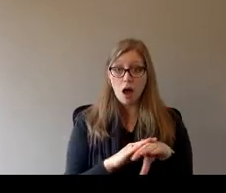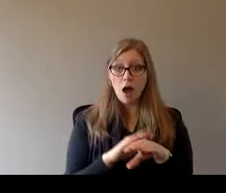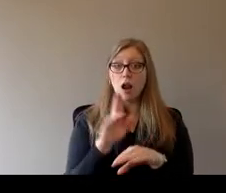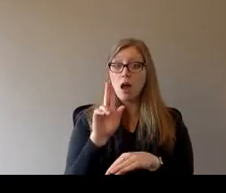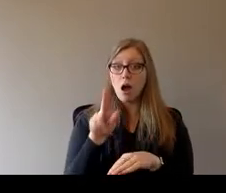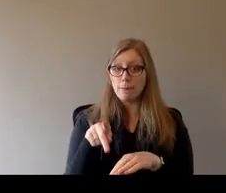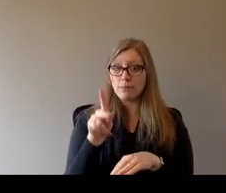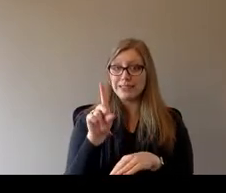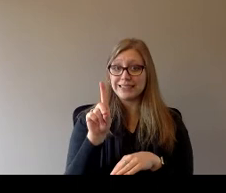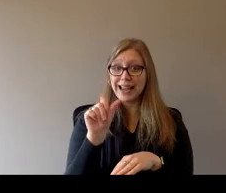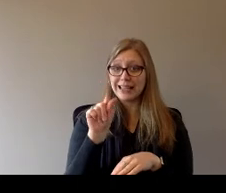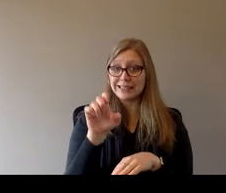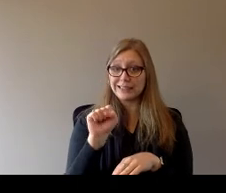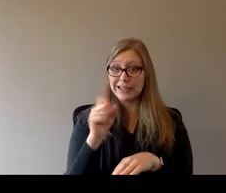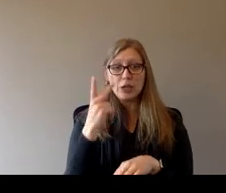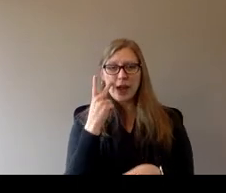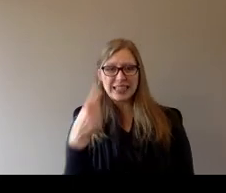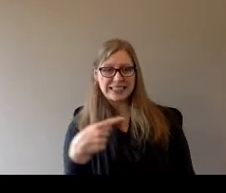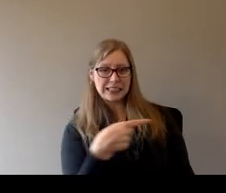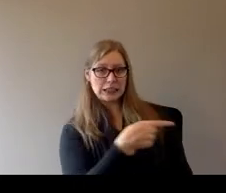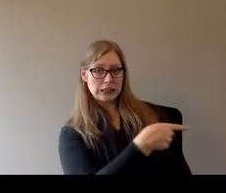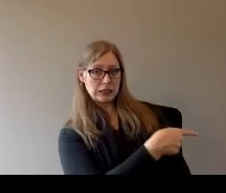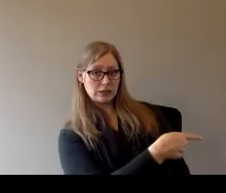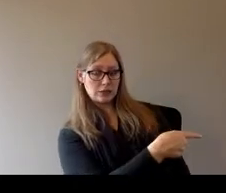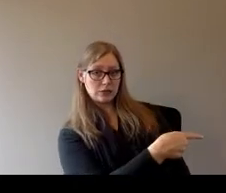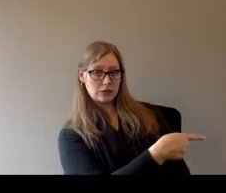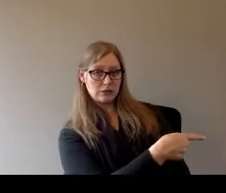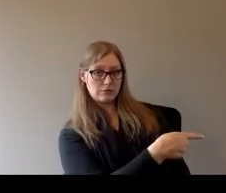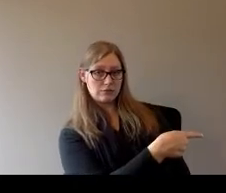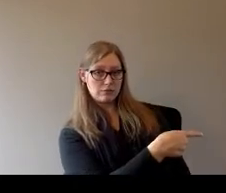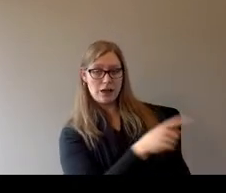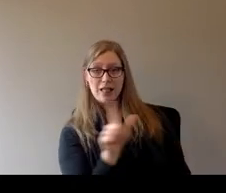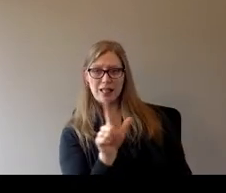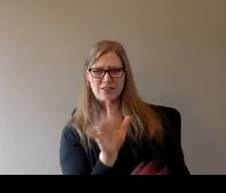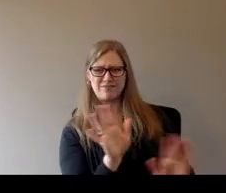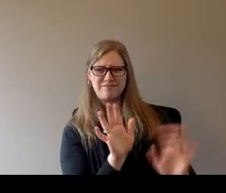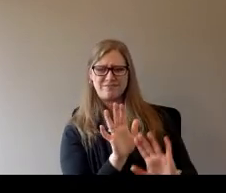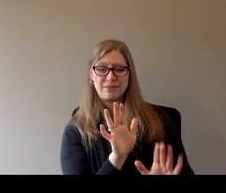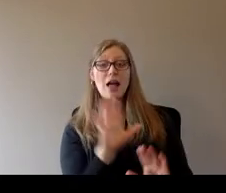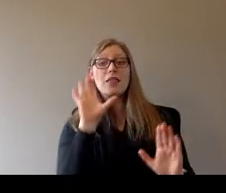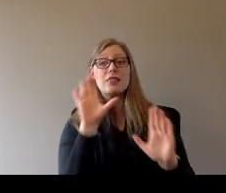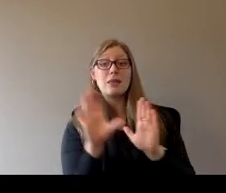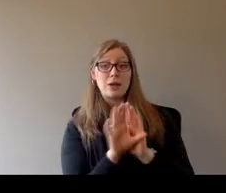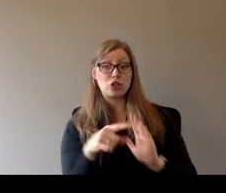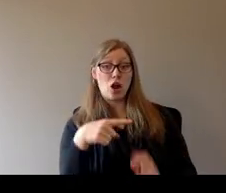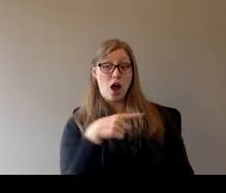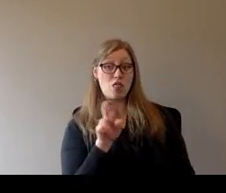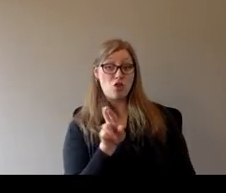So on the left here, you'll see a picture...I'm sorry, the picture on the right, but the updates